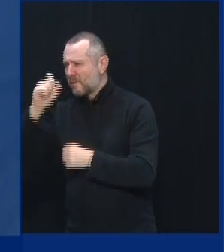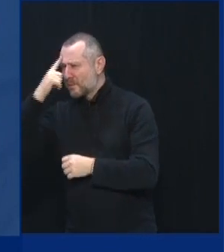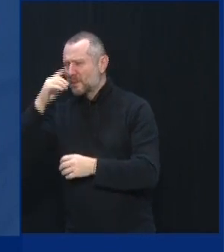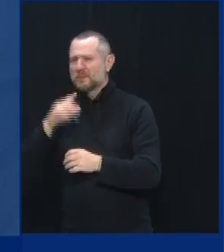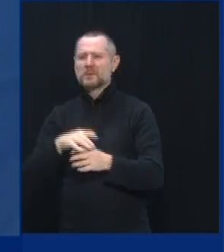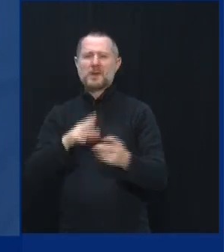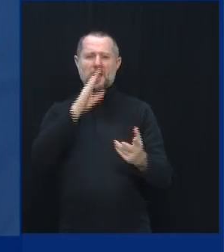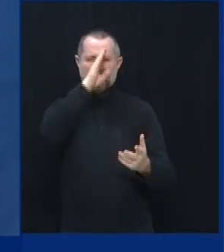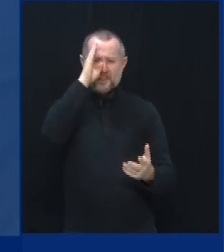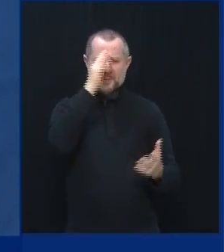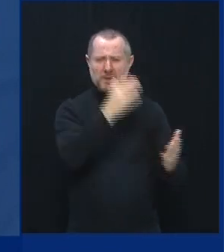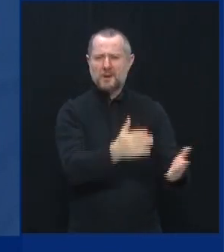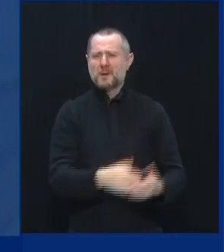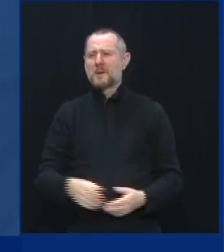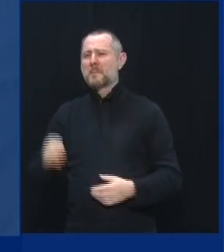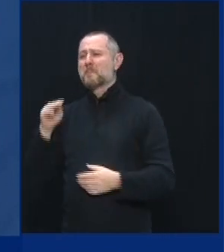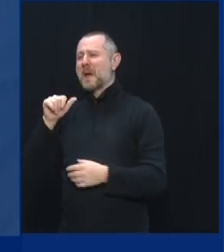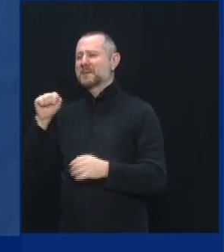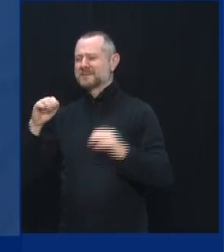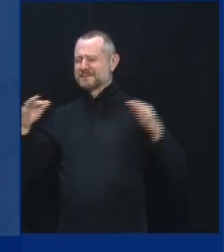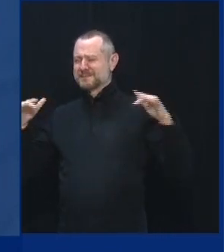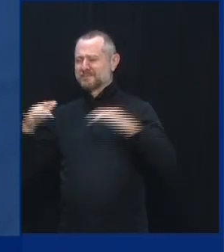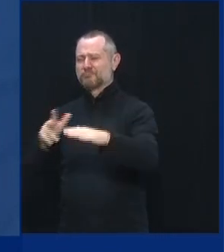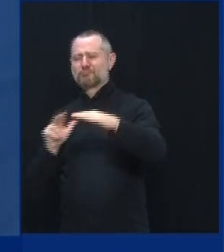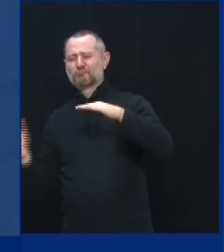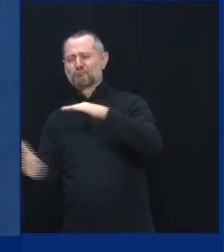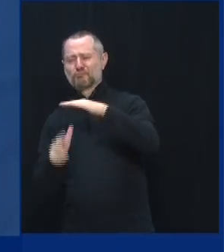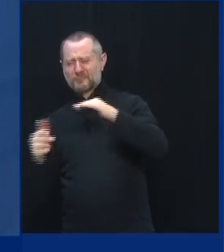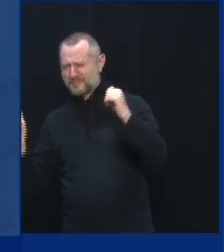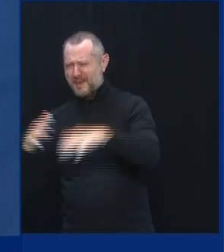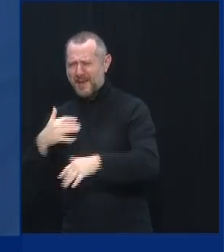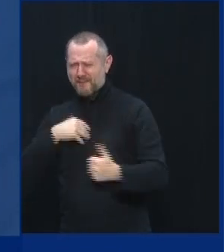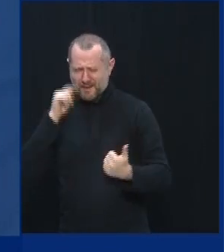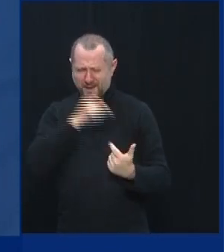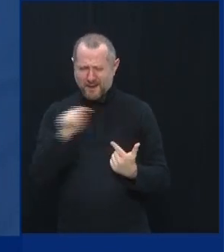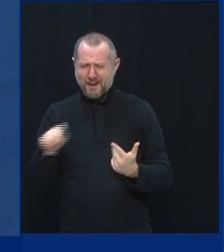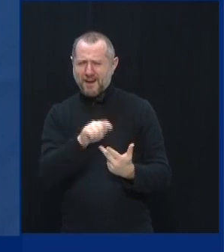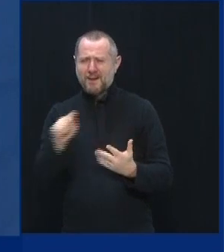WE HAVE AN EXTENSIVE DISTRIBUTION CHAIN, PRIVATE PHARMACIES, LOCAL GOVERNMENTS,